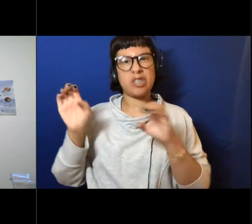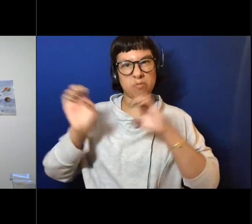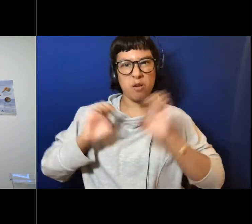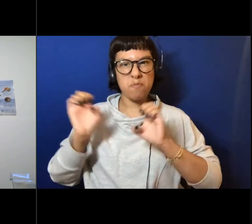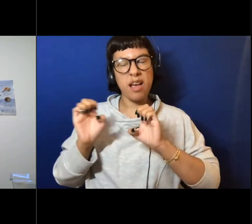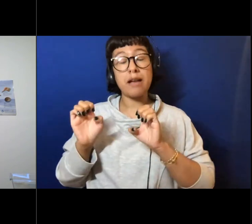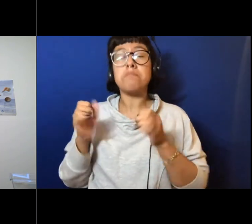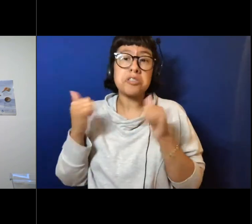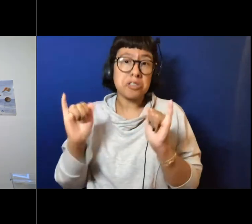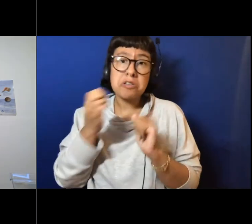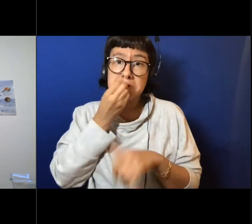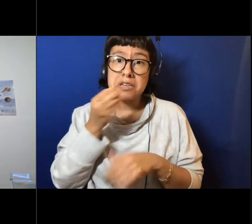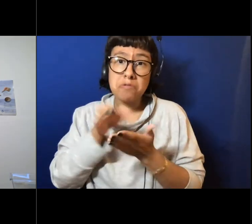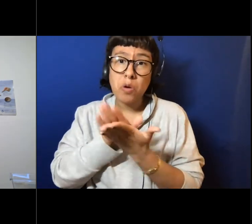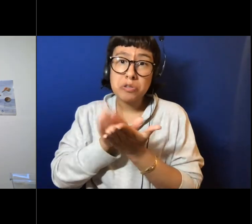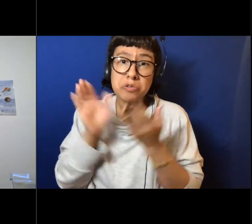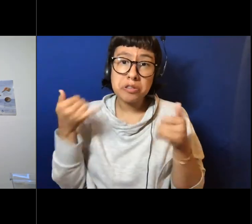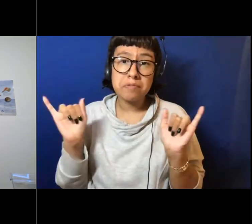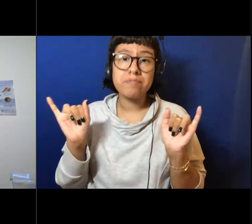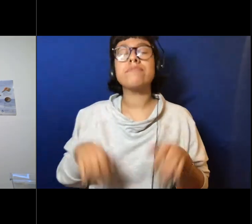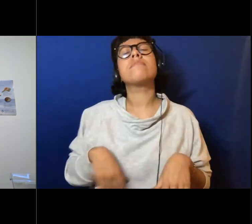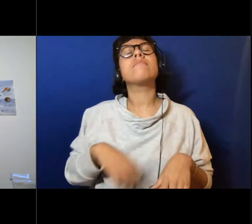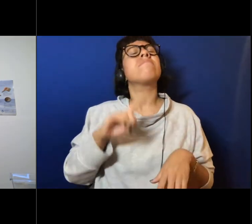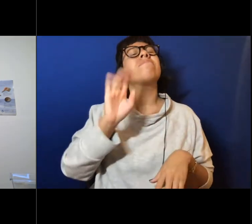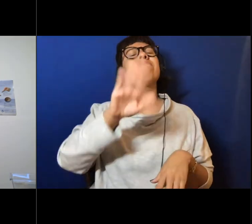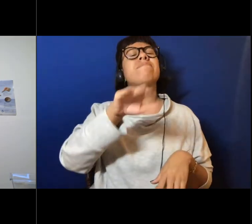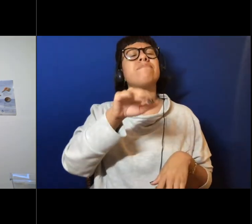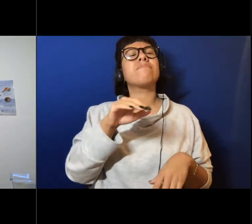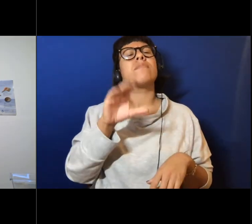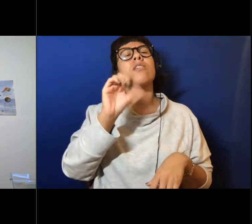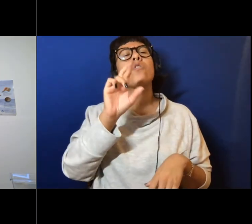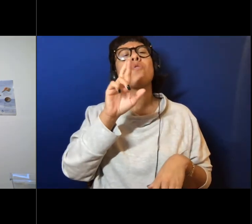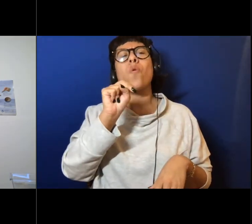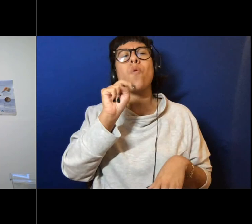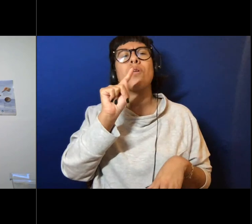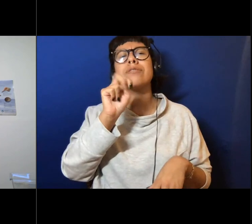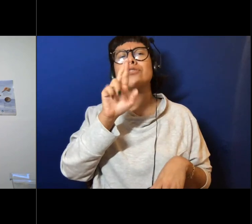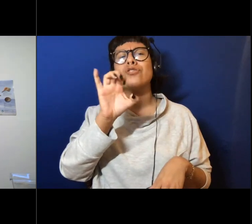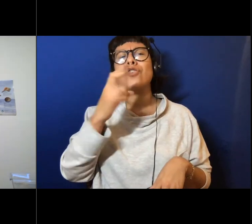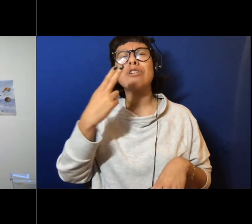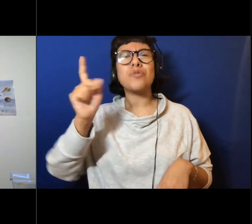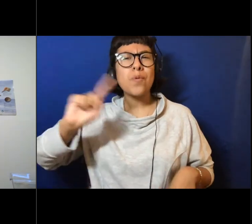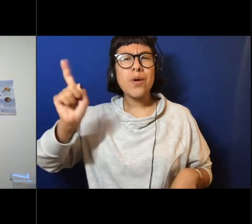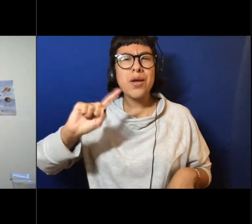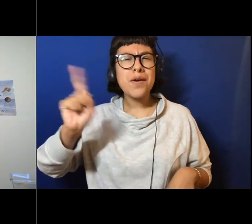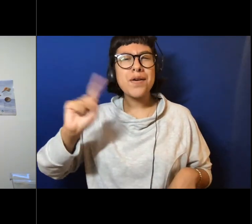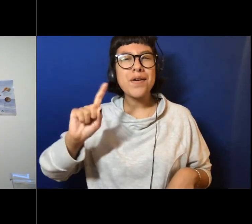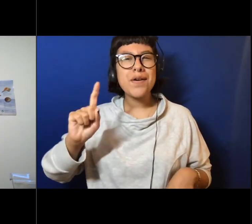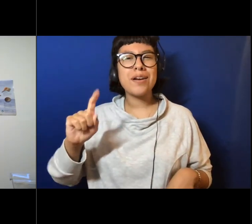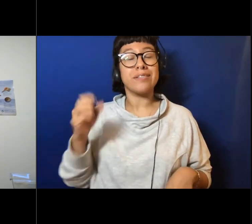[Grace] And Jon is asking, where is the cornstarch if the tank is clear? That's a great question.